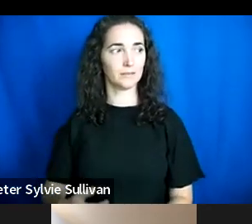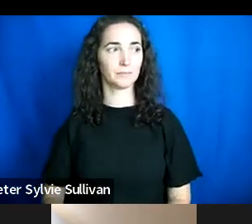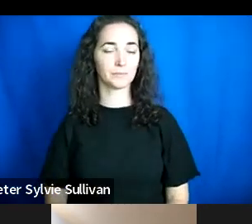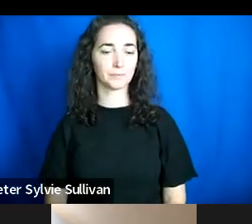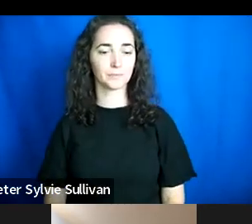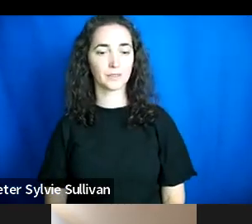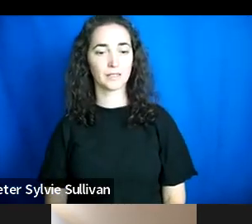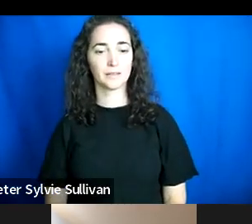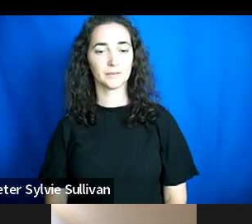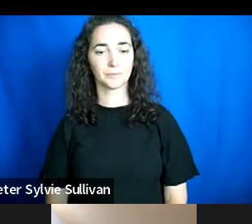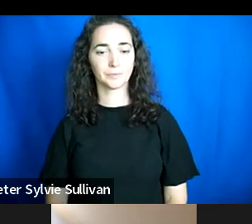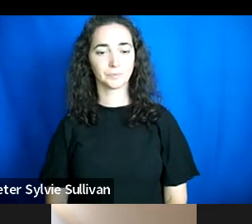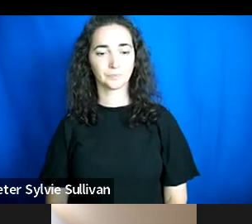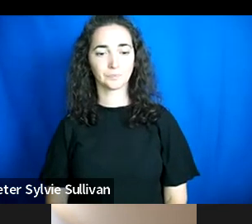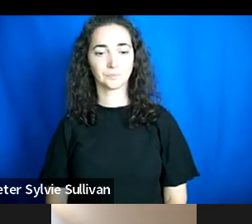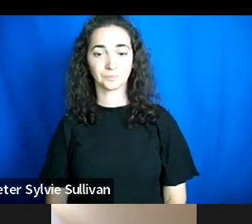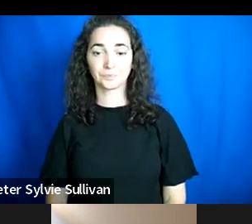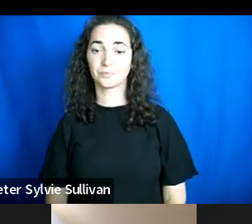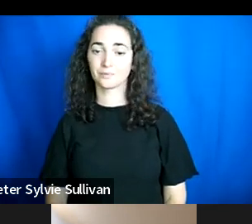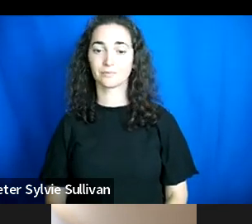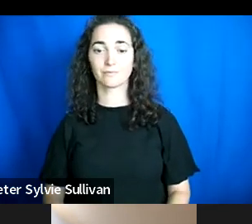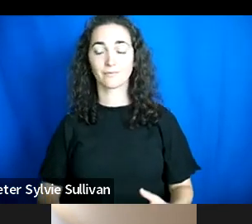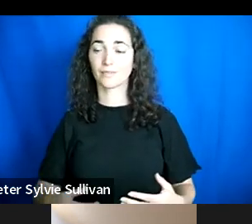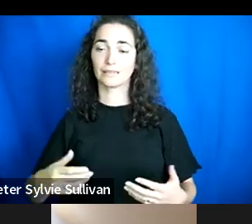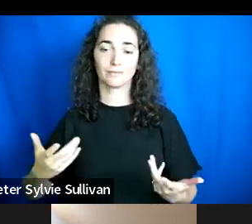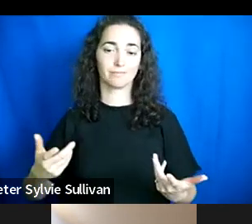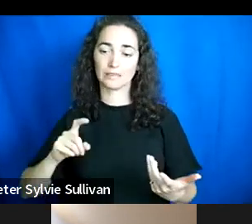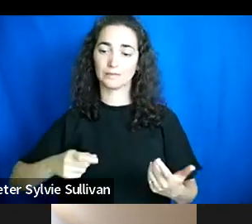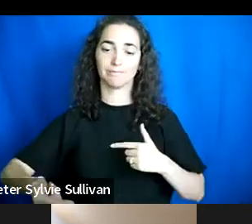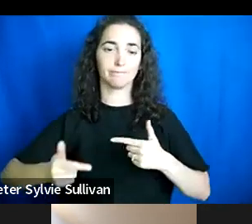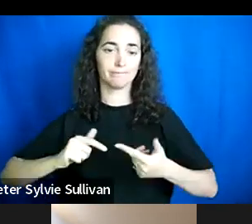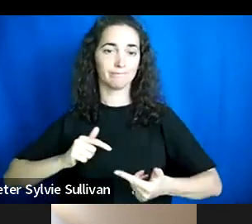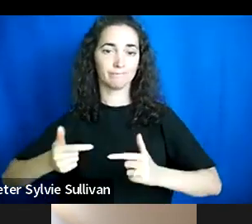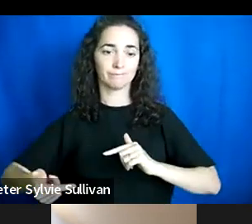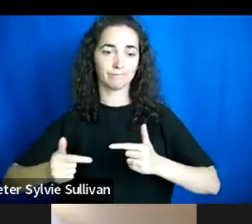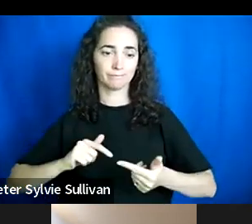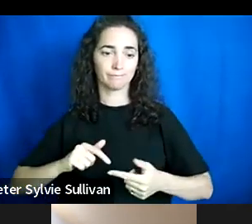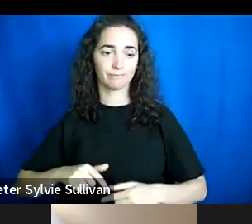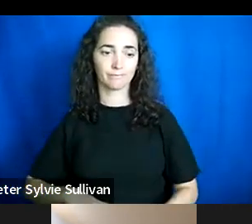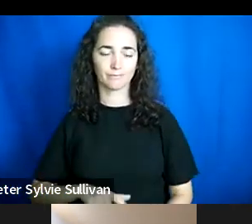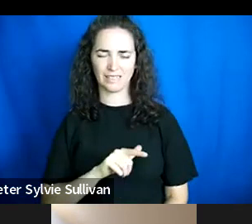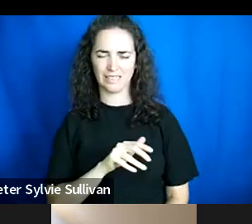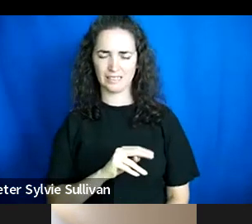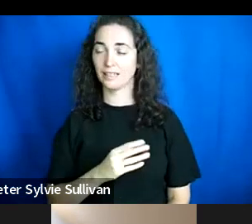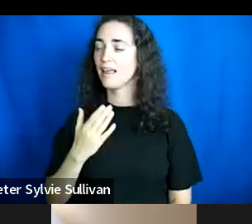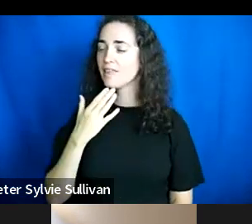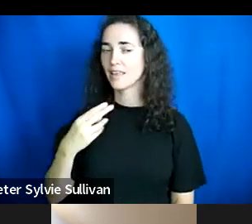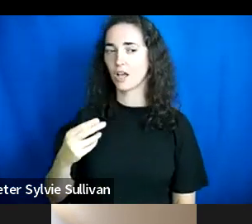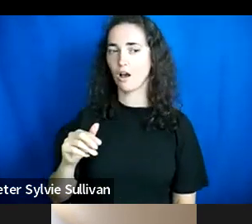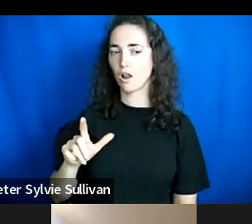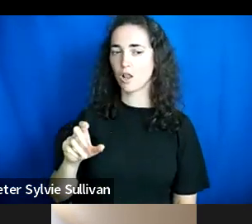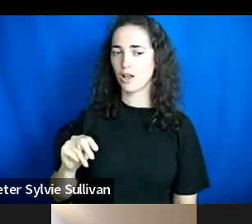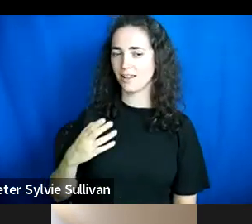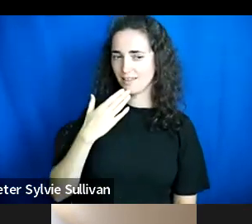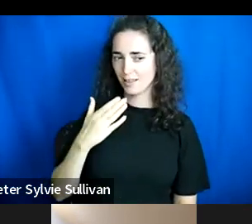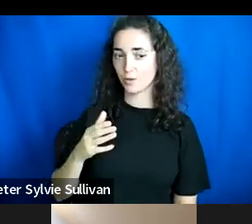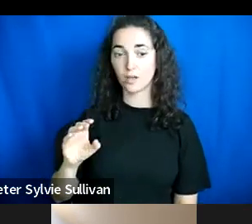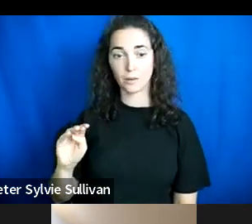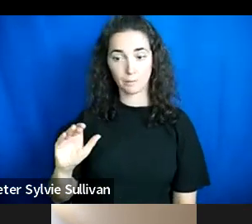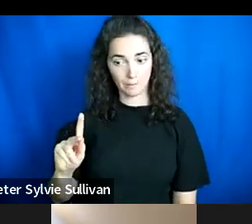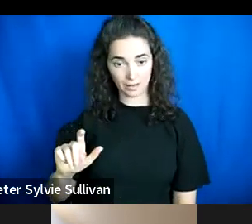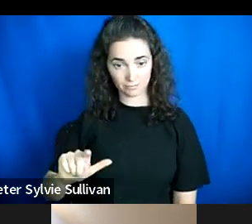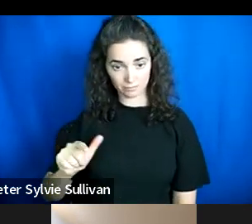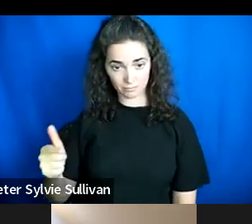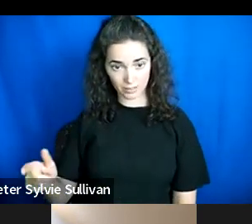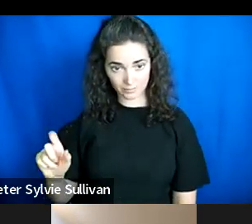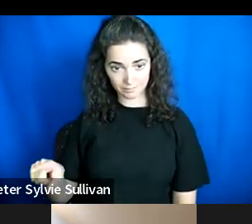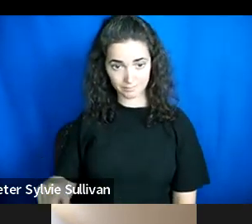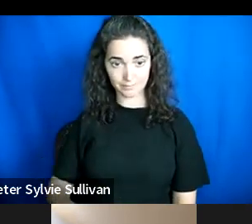So it's there's a lot of give and take thank you Harlan. my, i'm gonna ask you to go next.